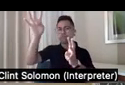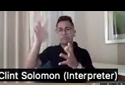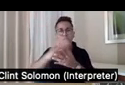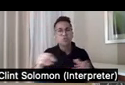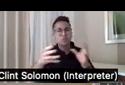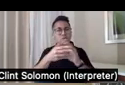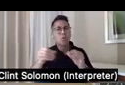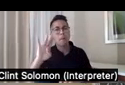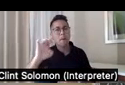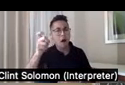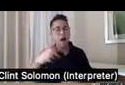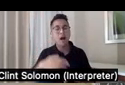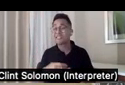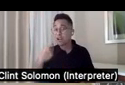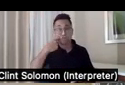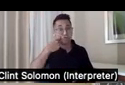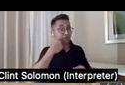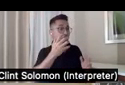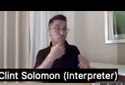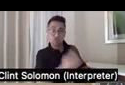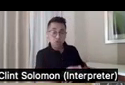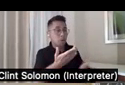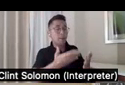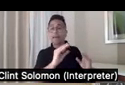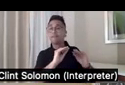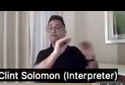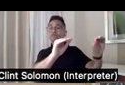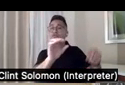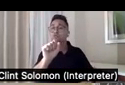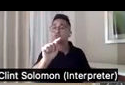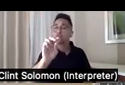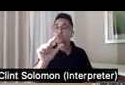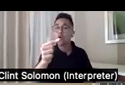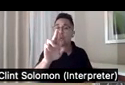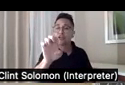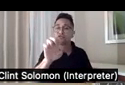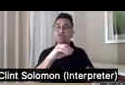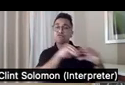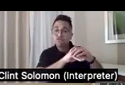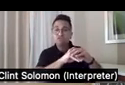spoken with you about maybe a storage option but we need to think about implementing it